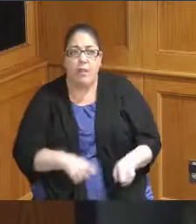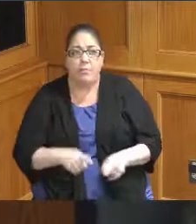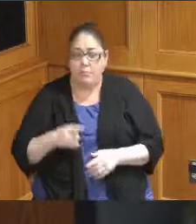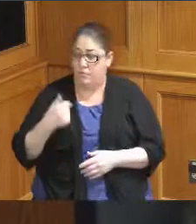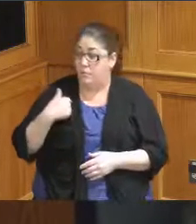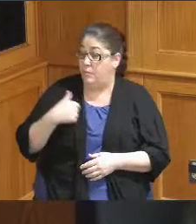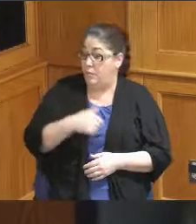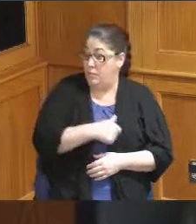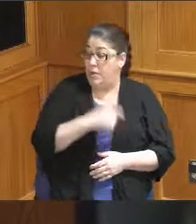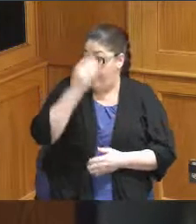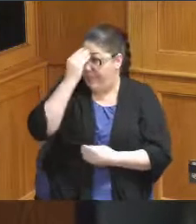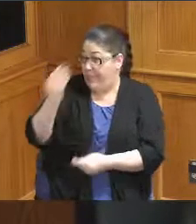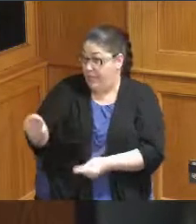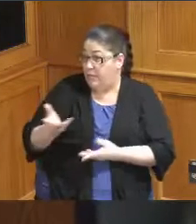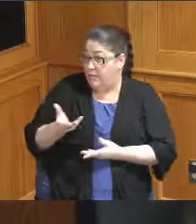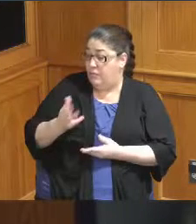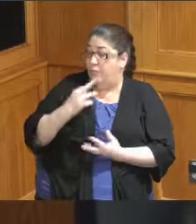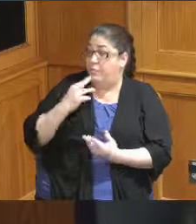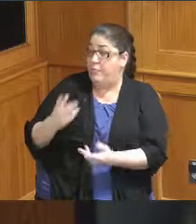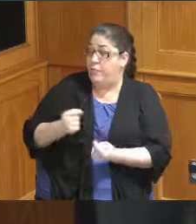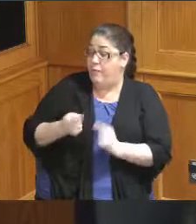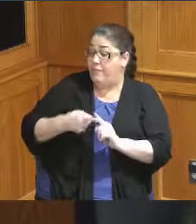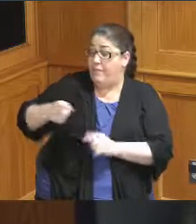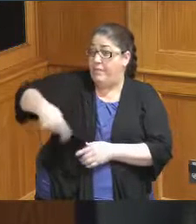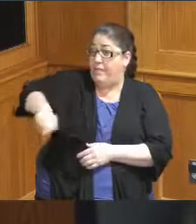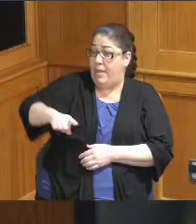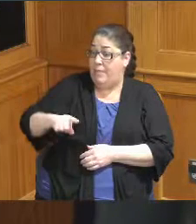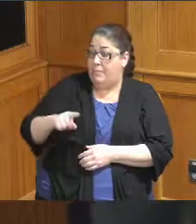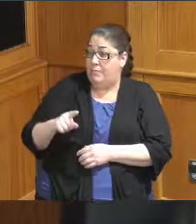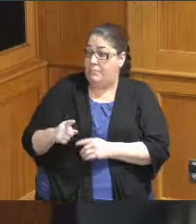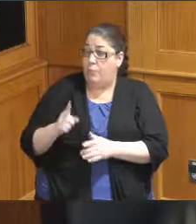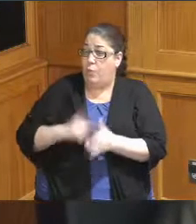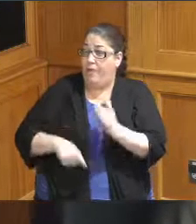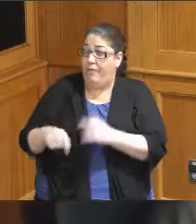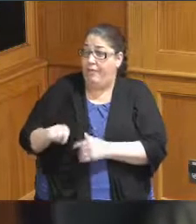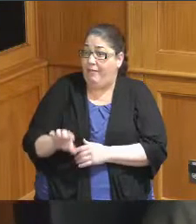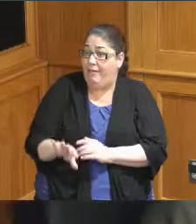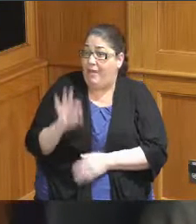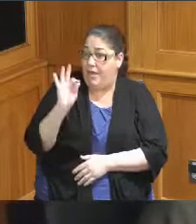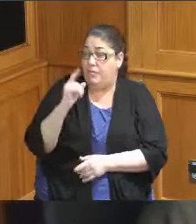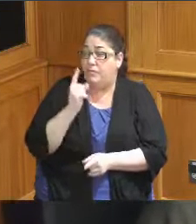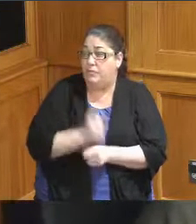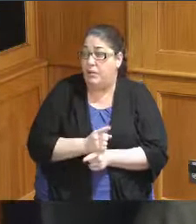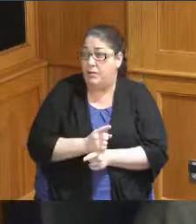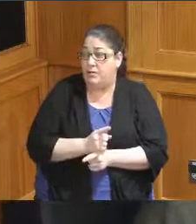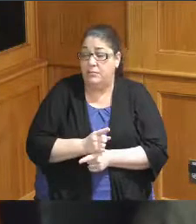will be getting a report from the third party on the findings of what's happened absolutely it will